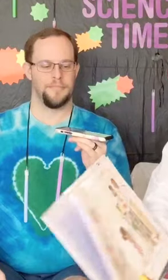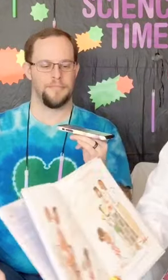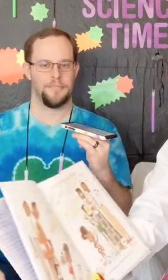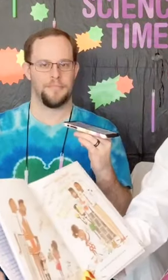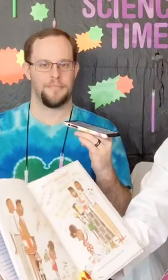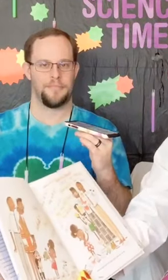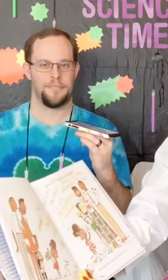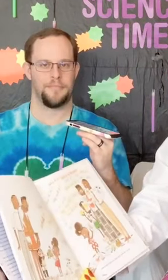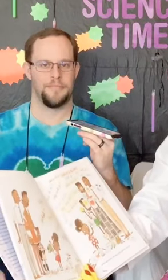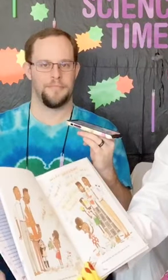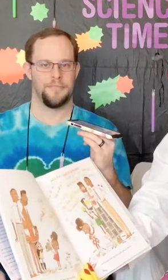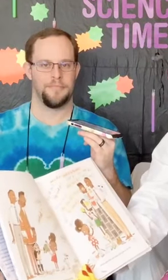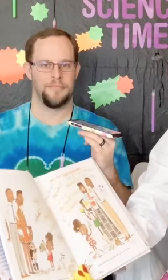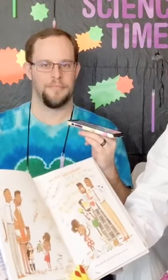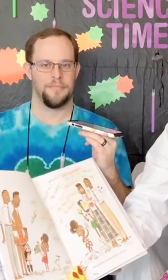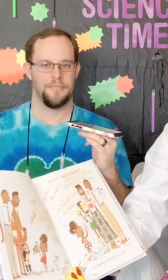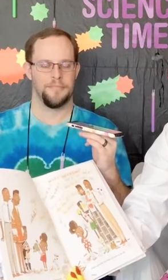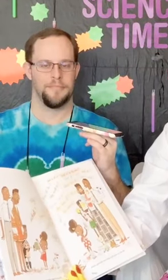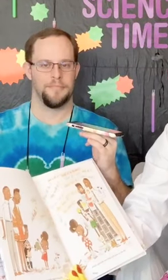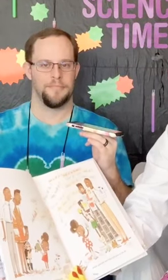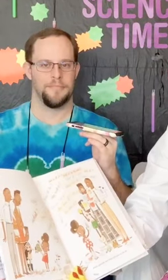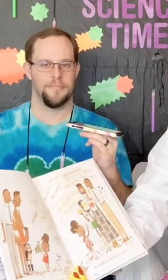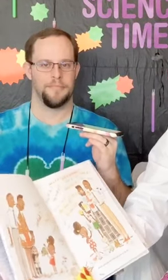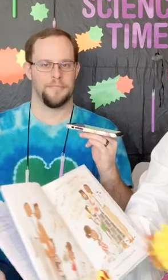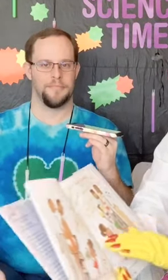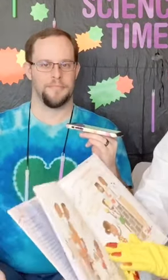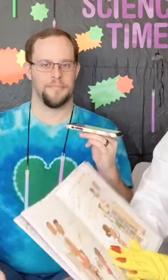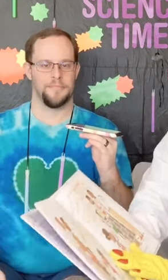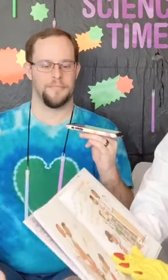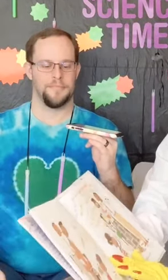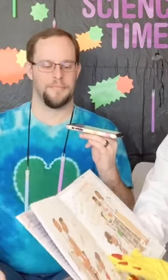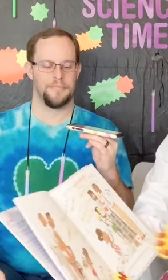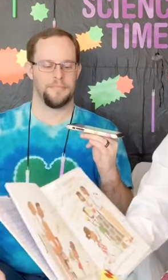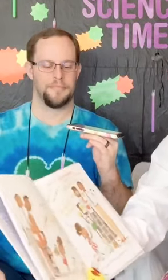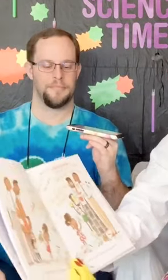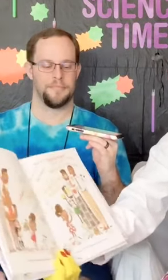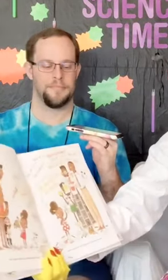Her parents kept up with their high flying kid,